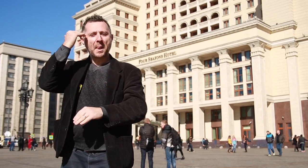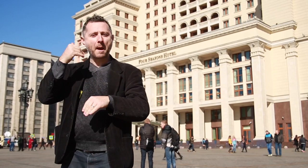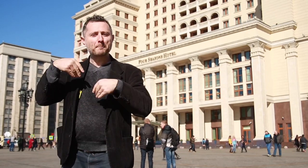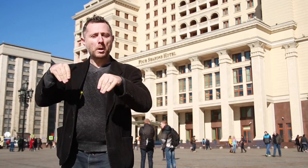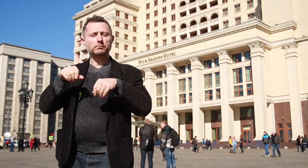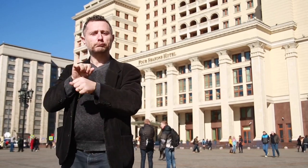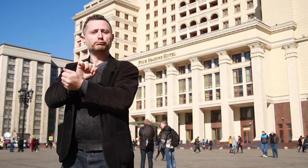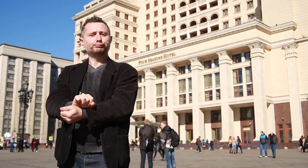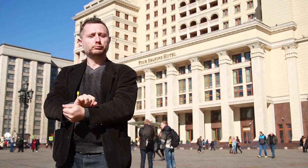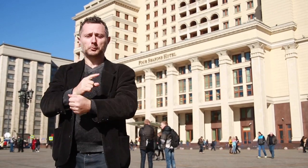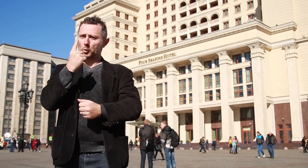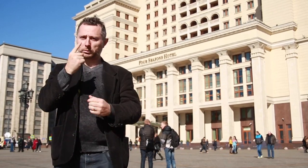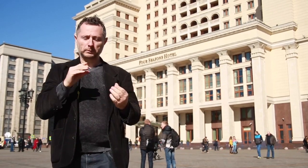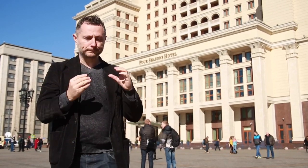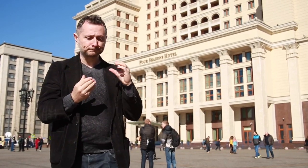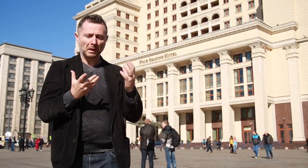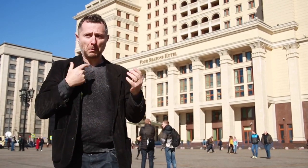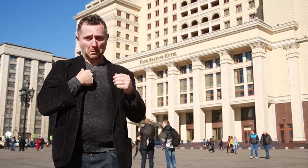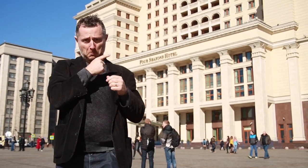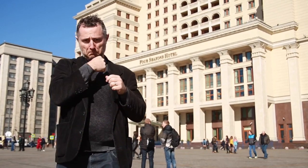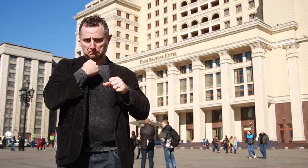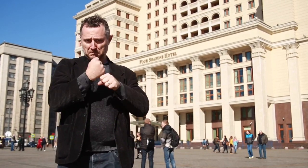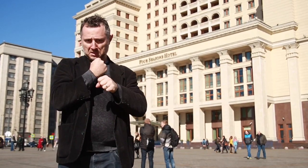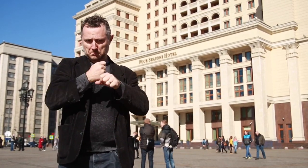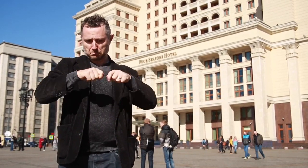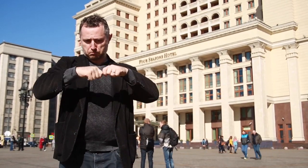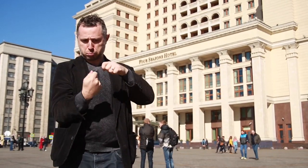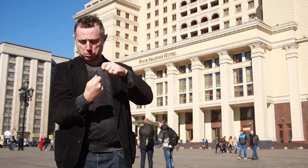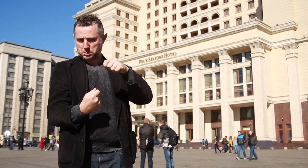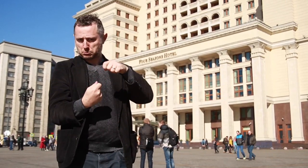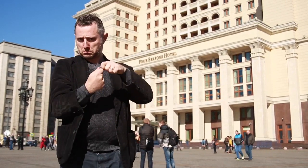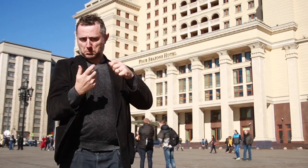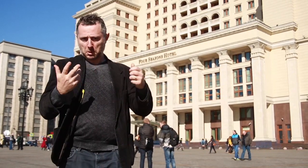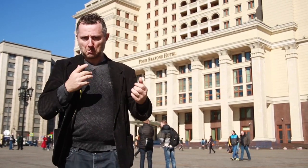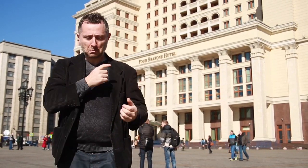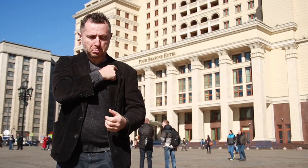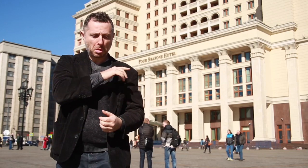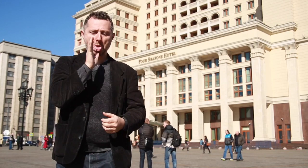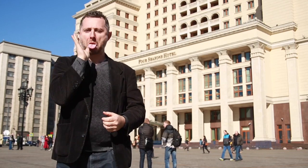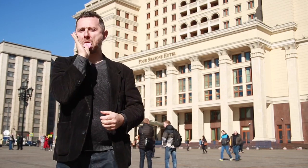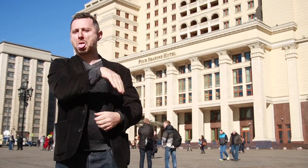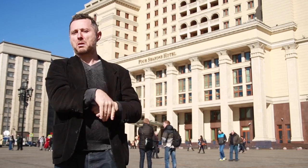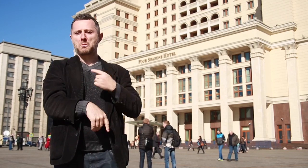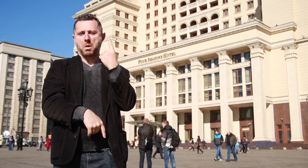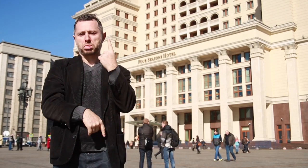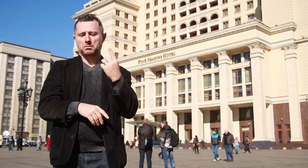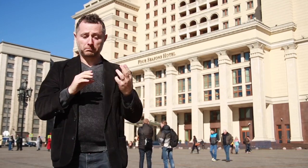the seller, they would ask where the other shoe was. The seller would reply that the other shoe was being repaired, so the police